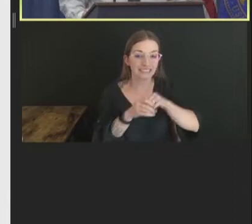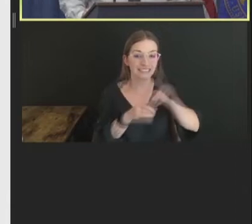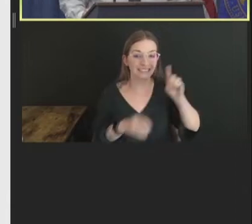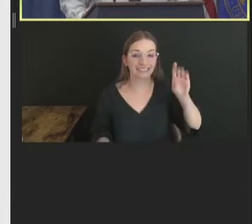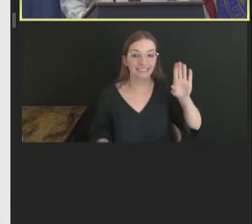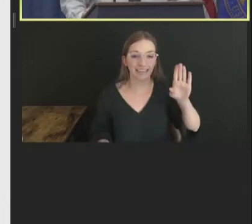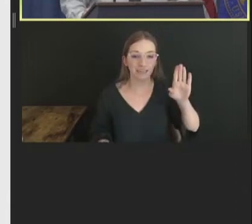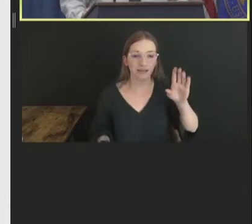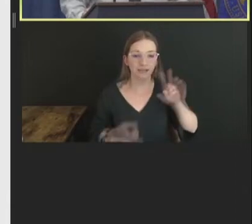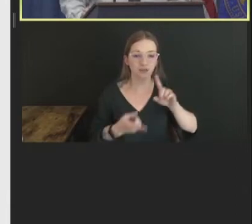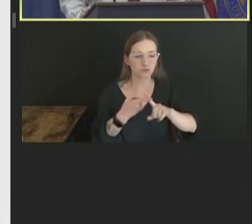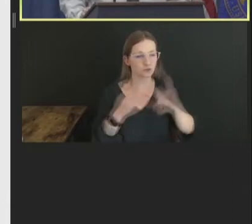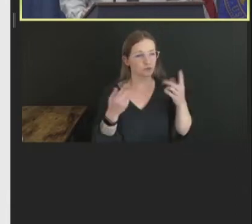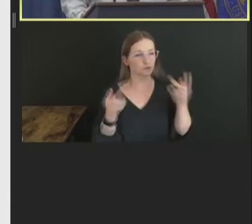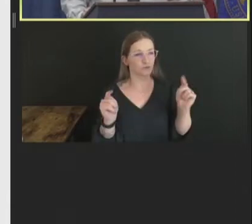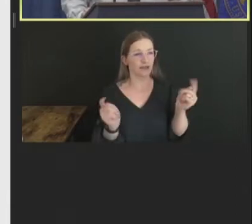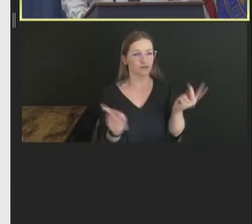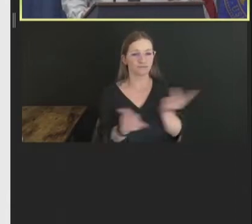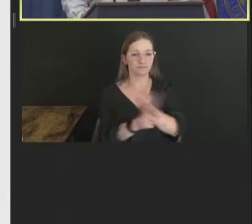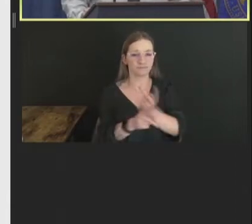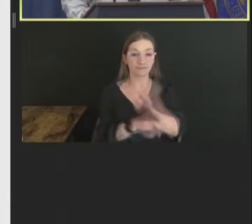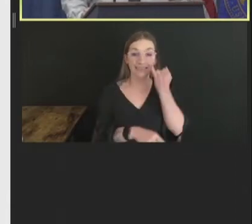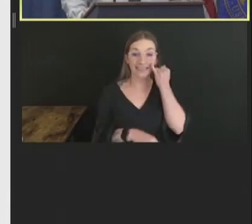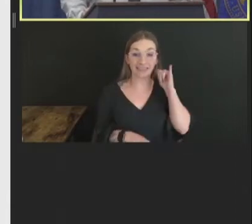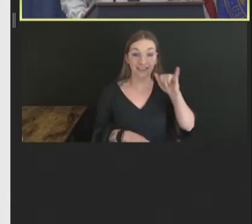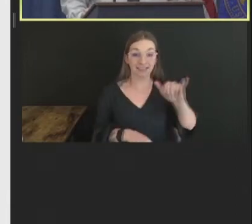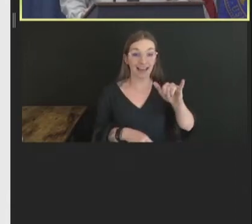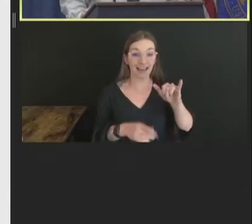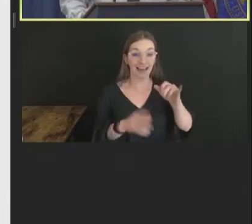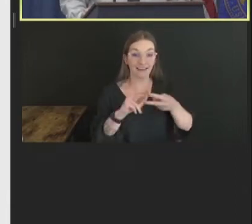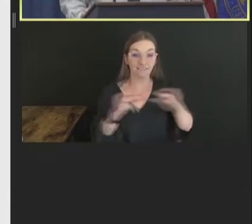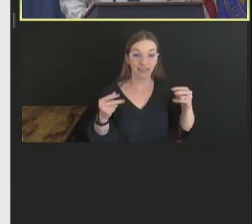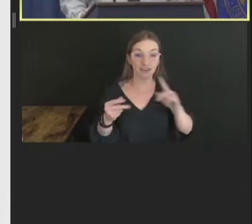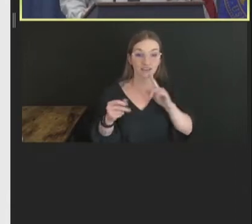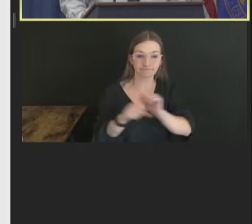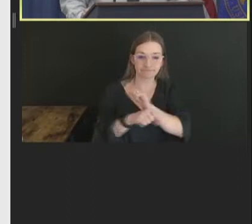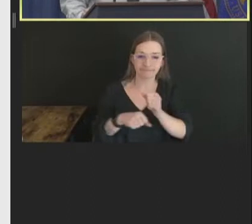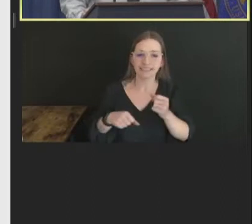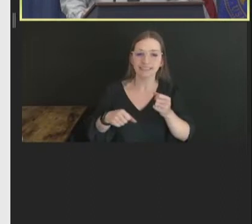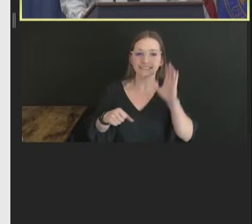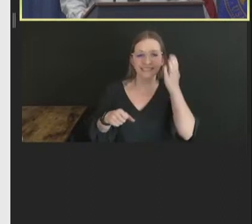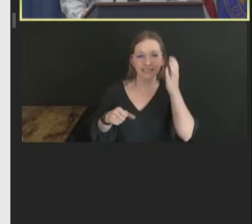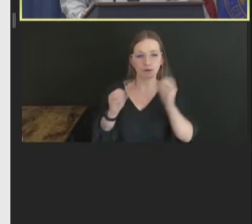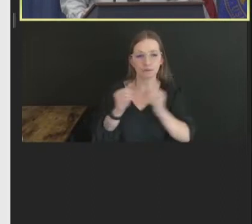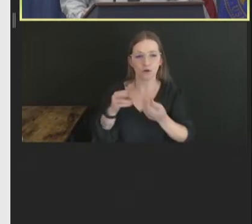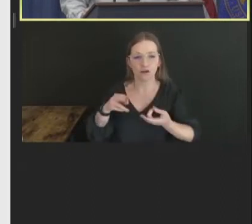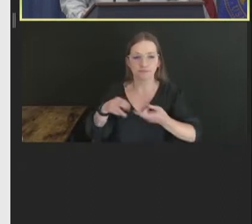given variant is increasing significantly compared to other circulating viruses.